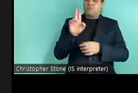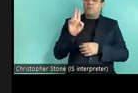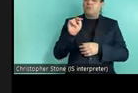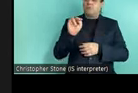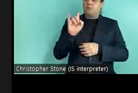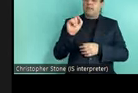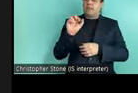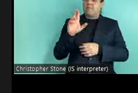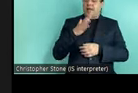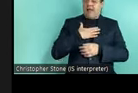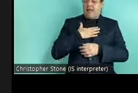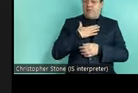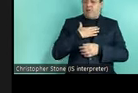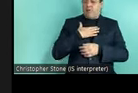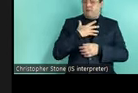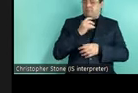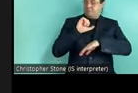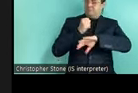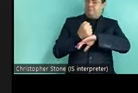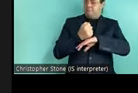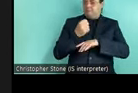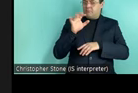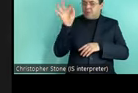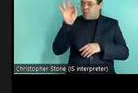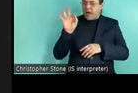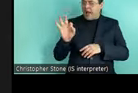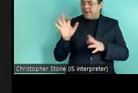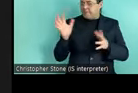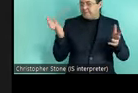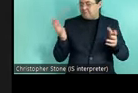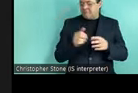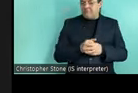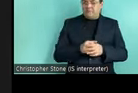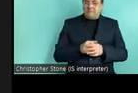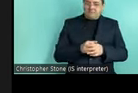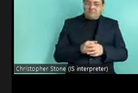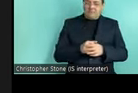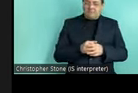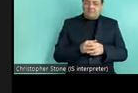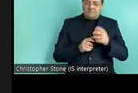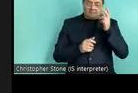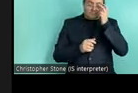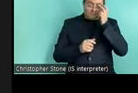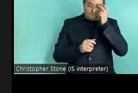story is the same everywhere is very consistent. 15:01:36 Our purpose is to make sustainable